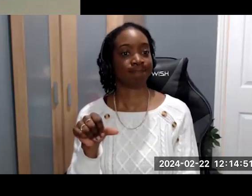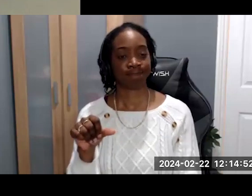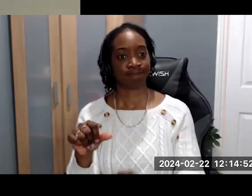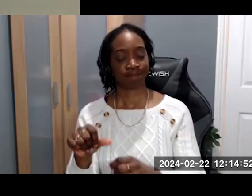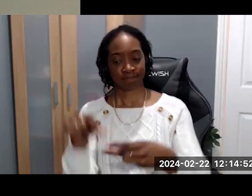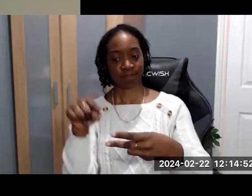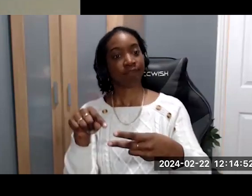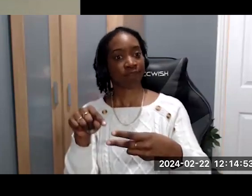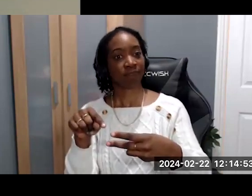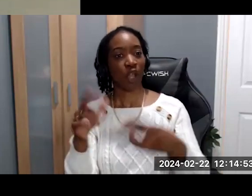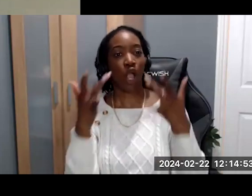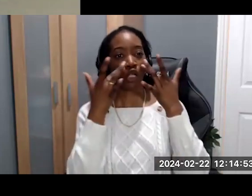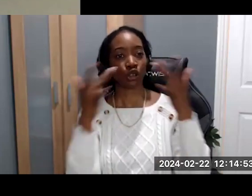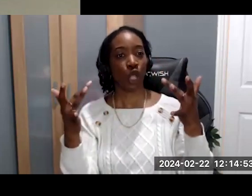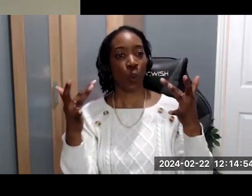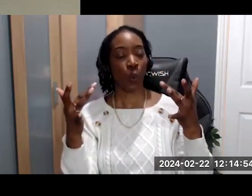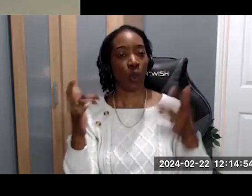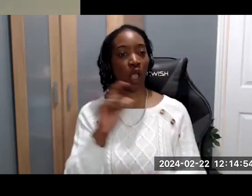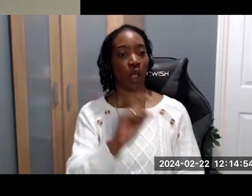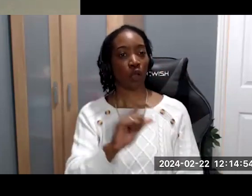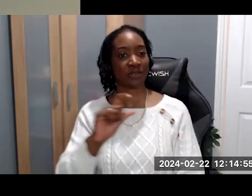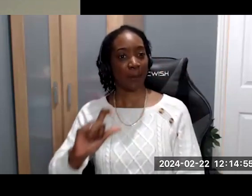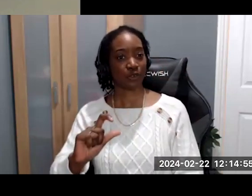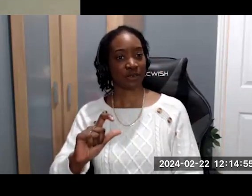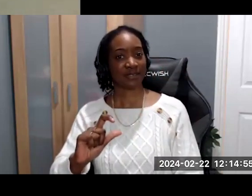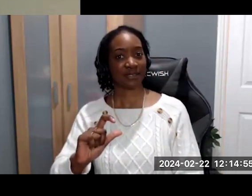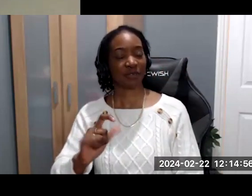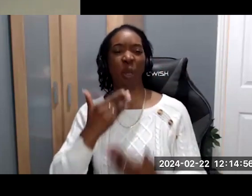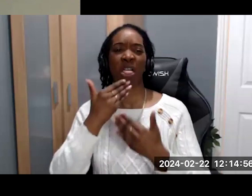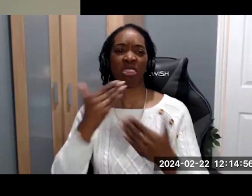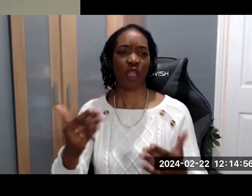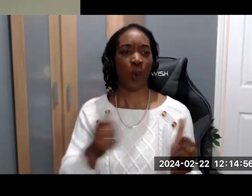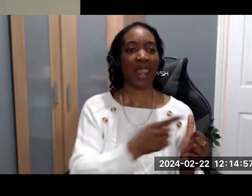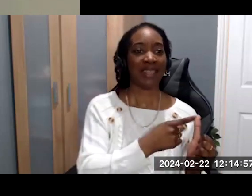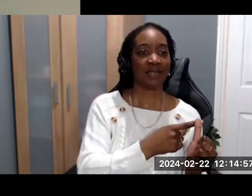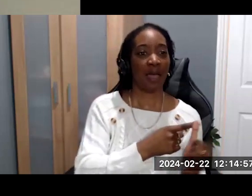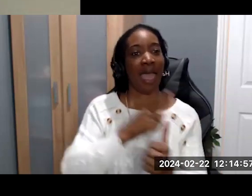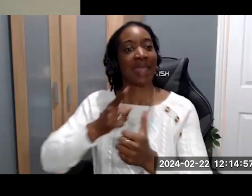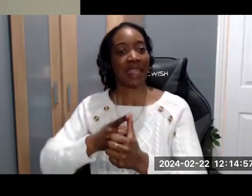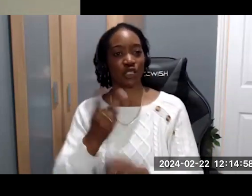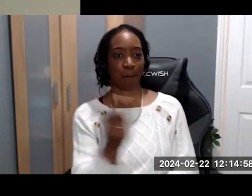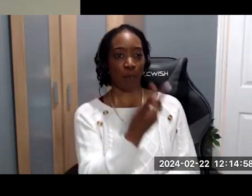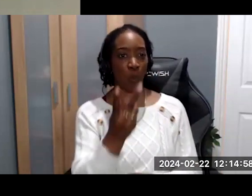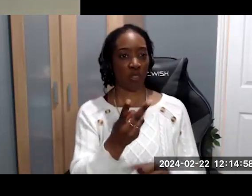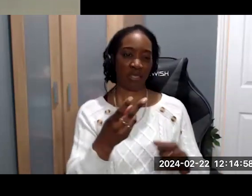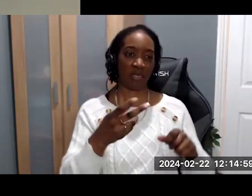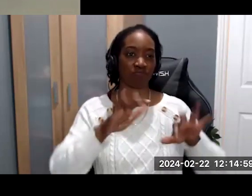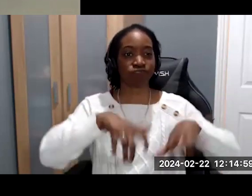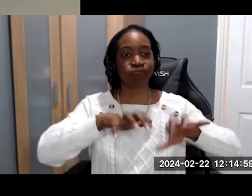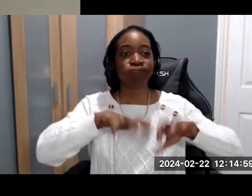and choose show closed captions thanks to Alisa and Aliche for the captions the English captions